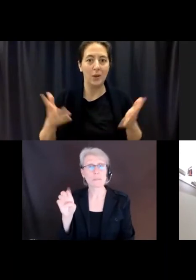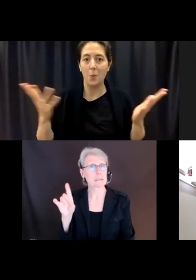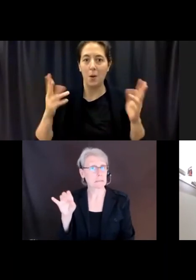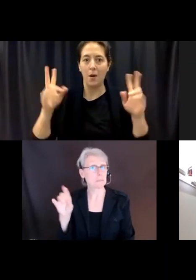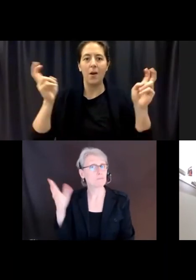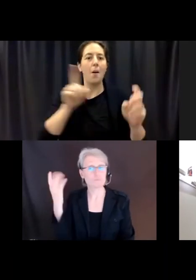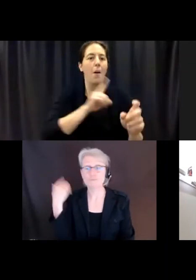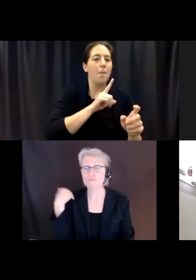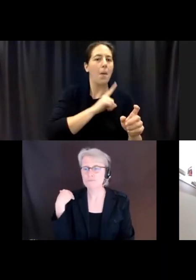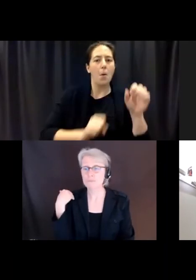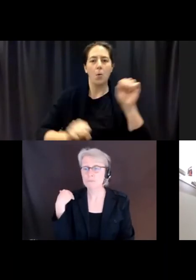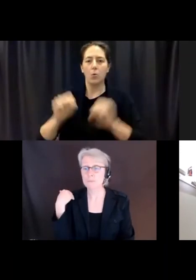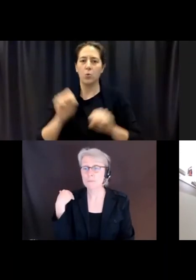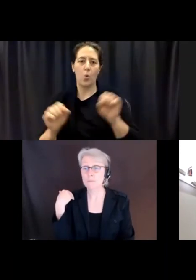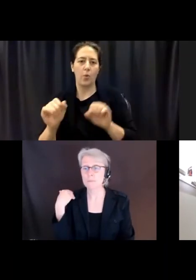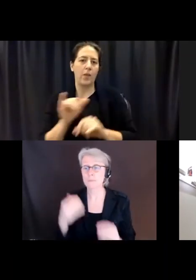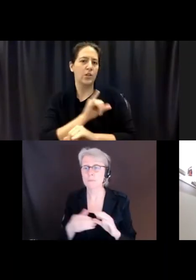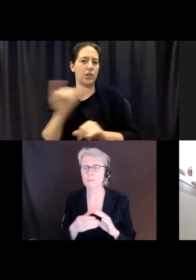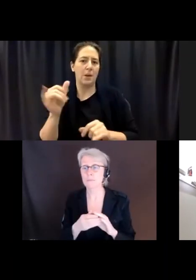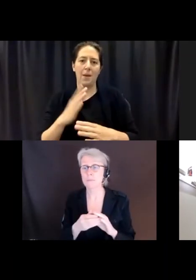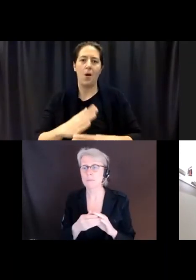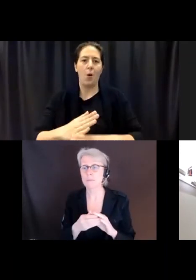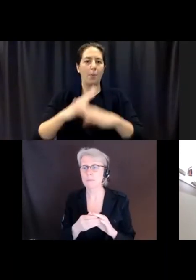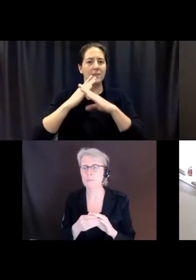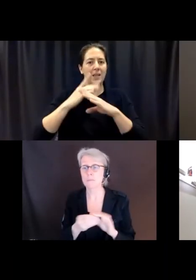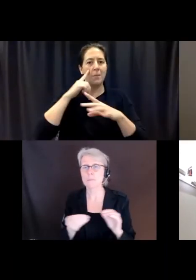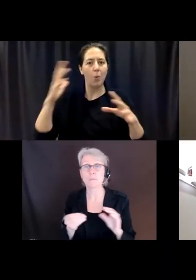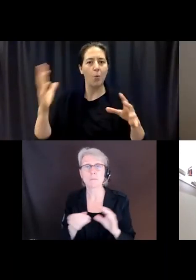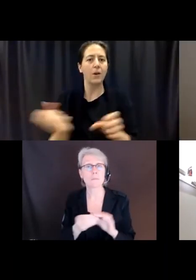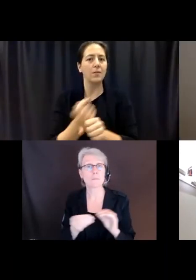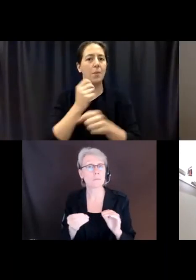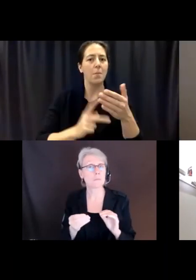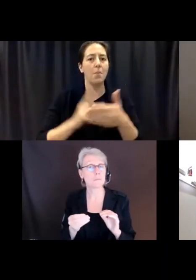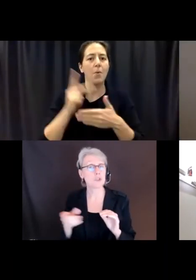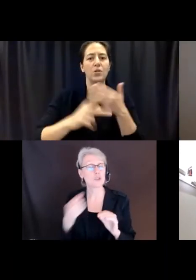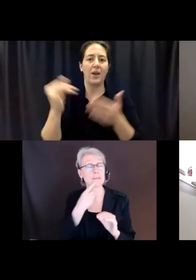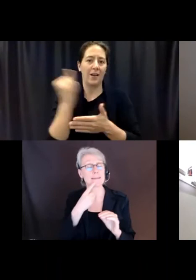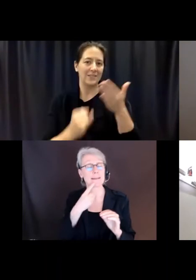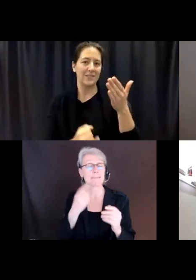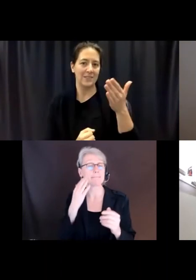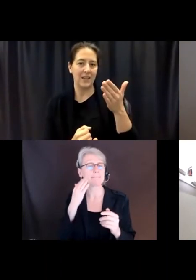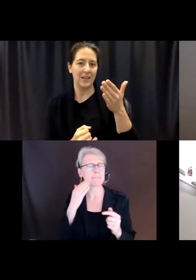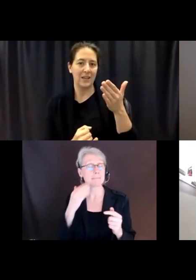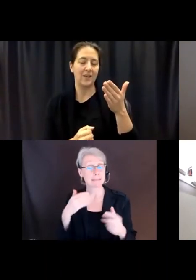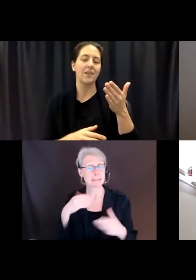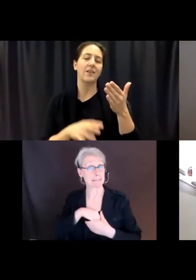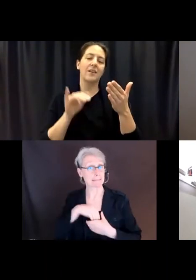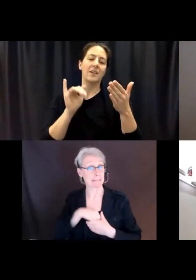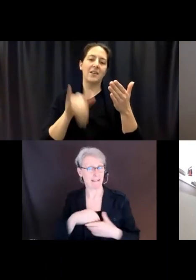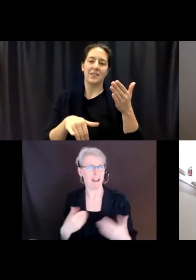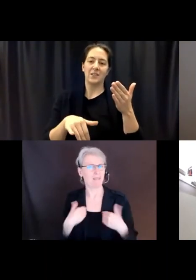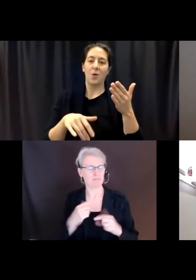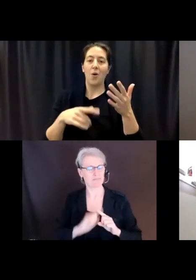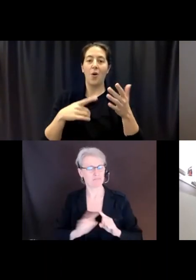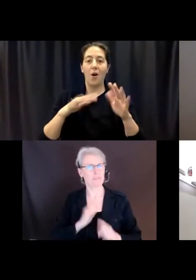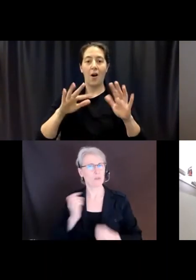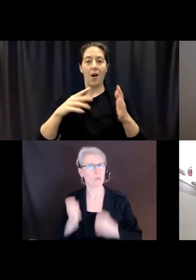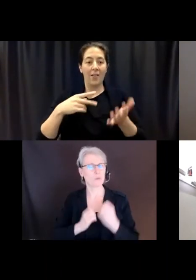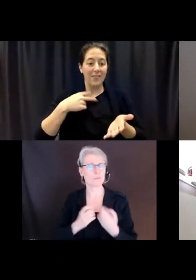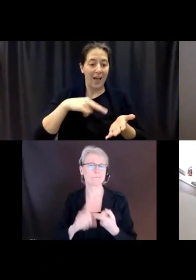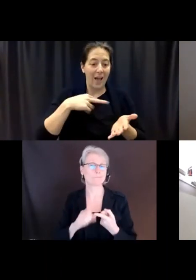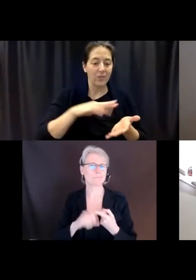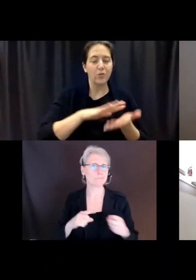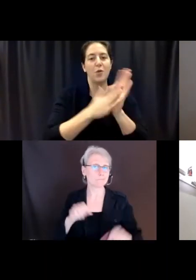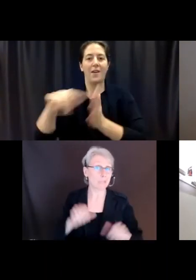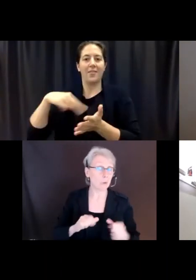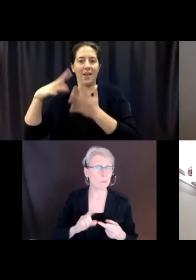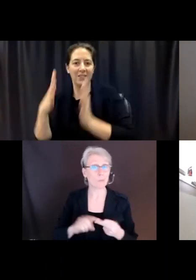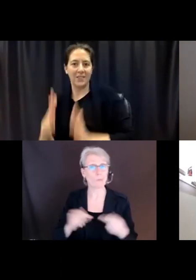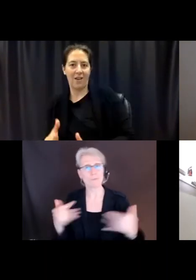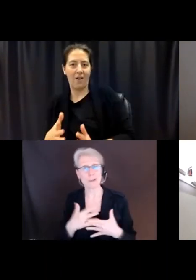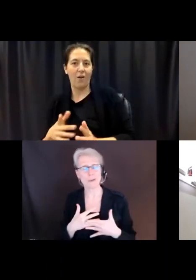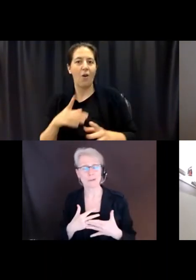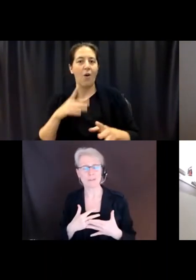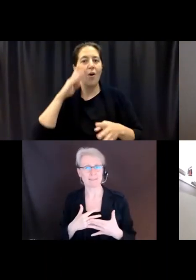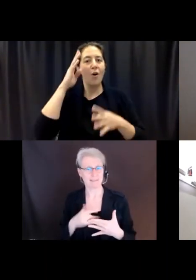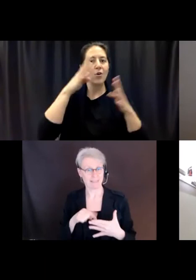PAST. "DOUBT AND FEAR SHOULD NEVER PREVENT YOU FROM BECOMING AN ARTIST. BY DANCING YOU,